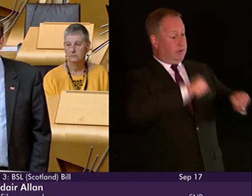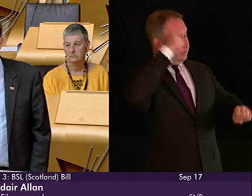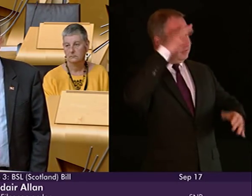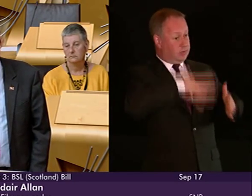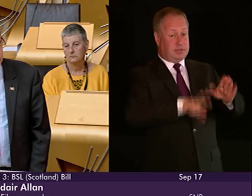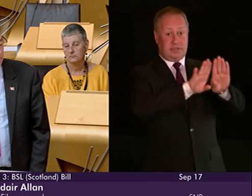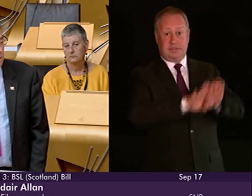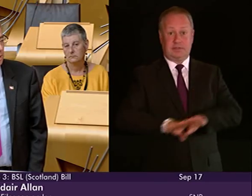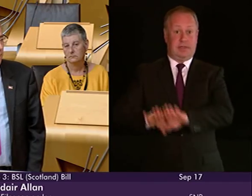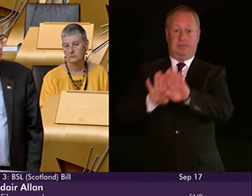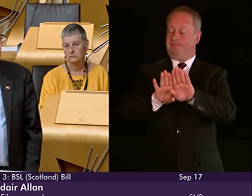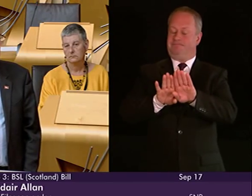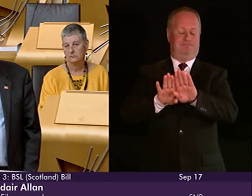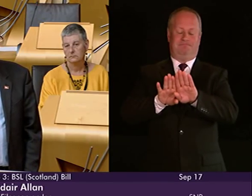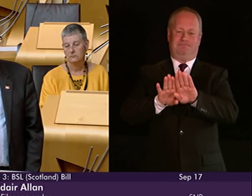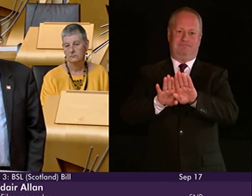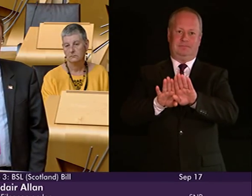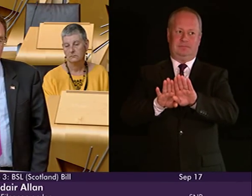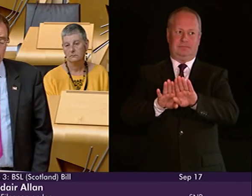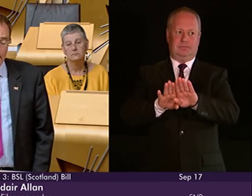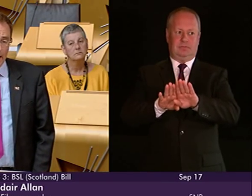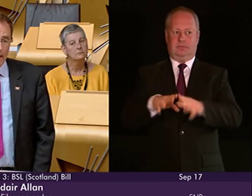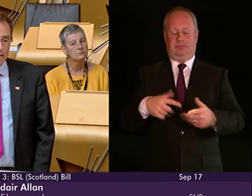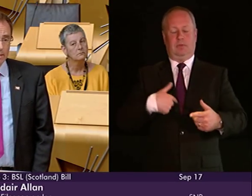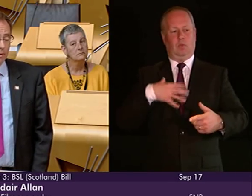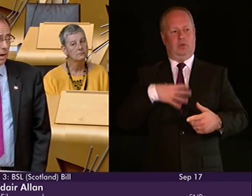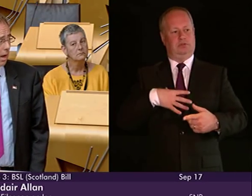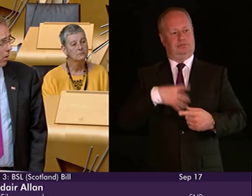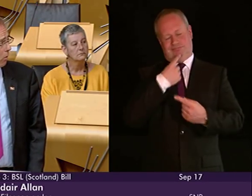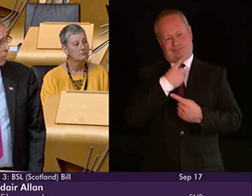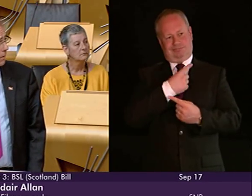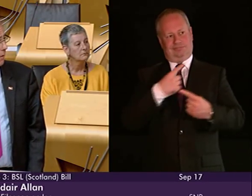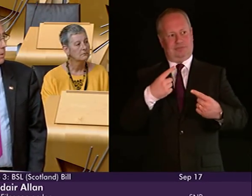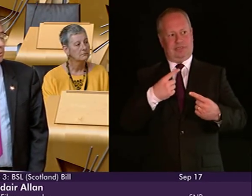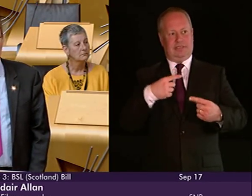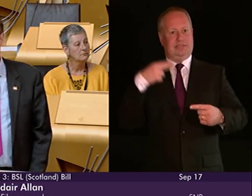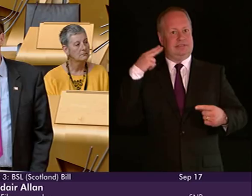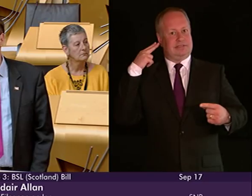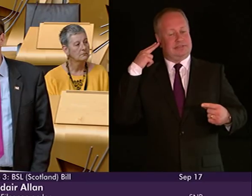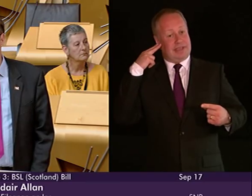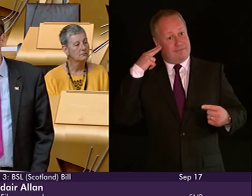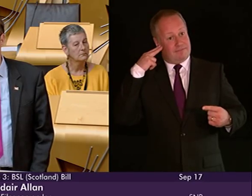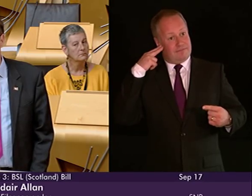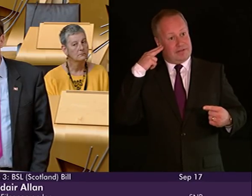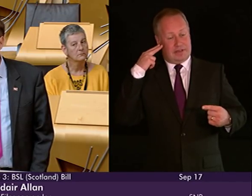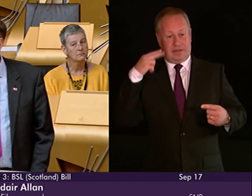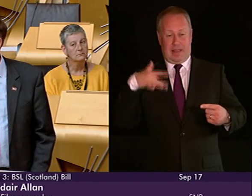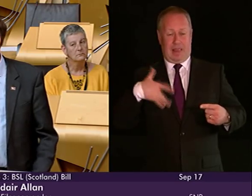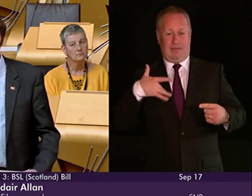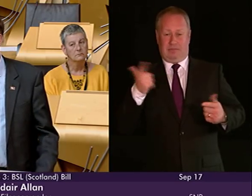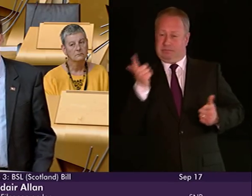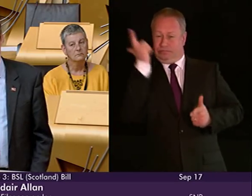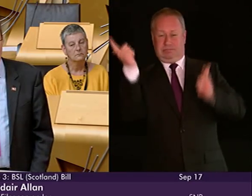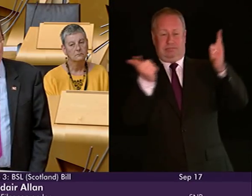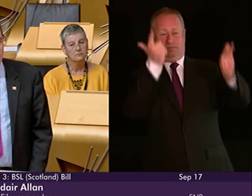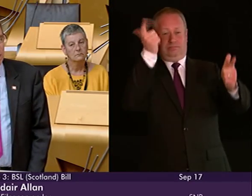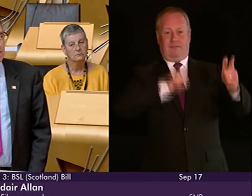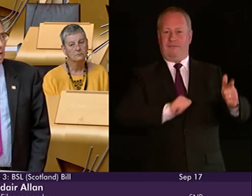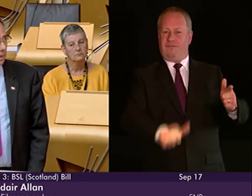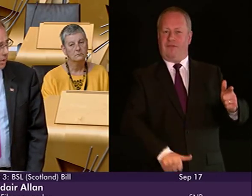I particularly mention the needs of deaf people in remote and rural areas. I represent 13